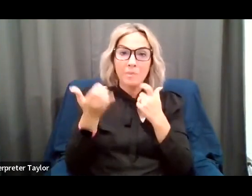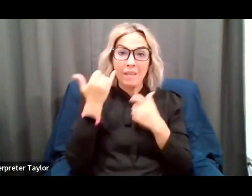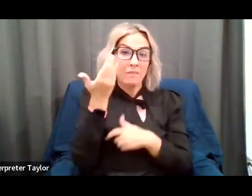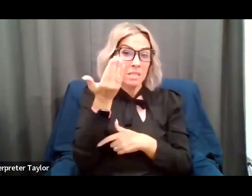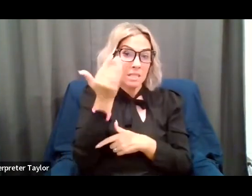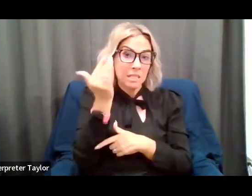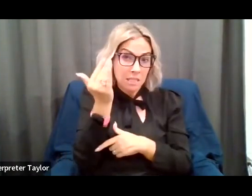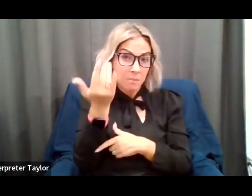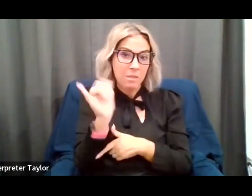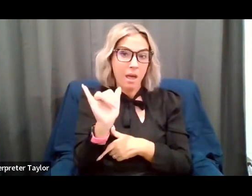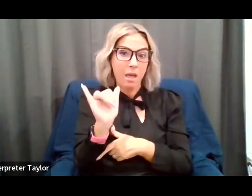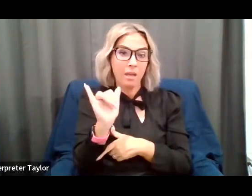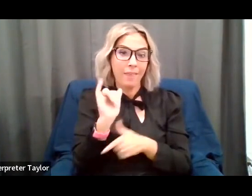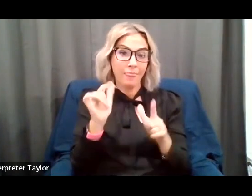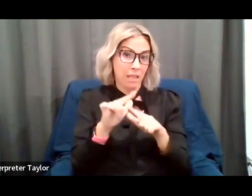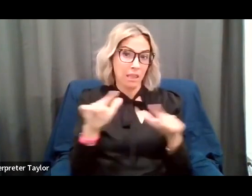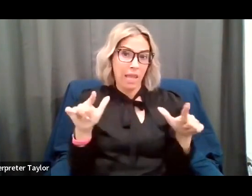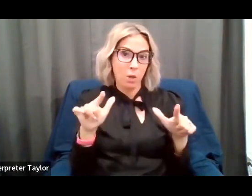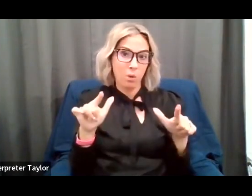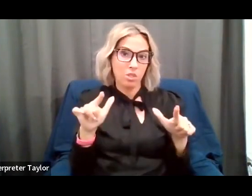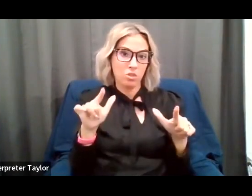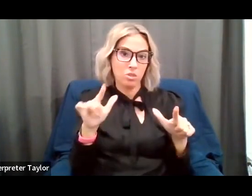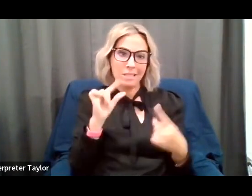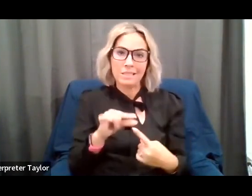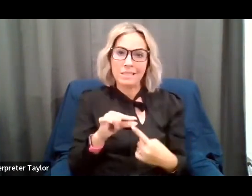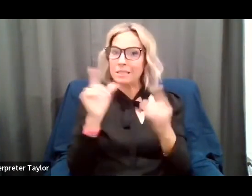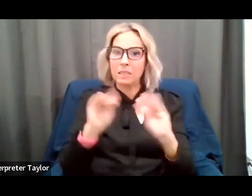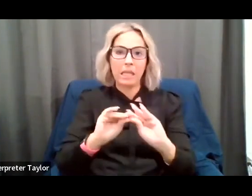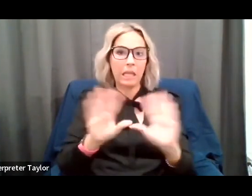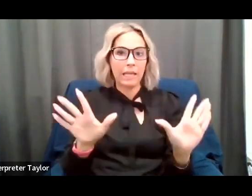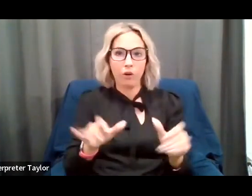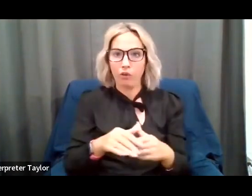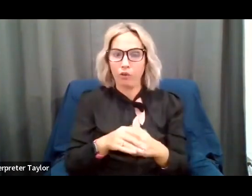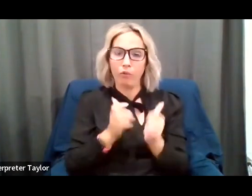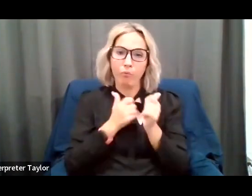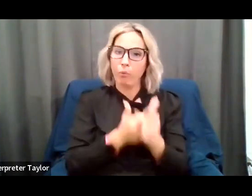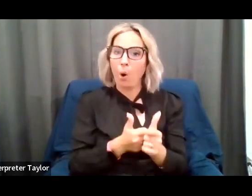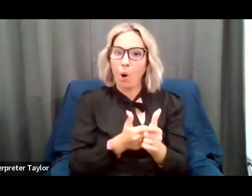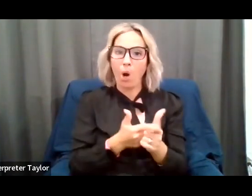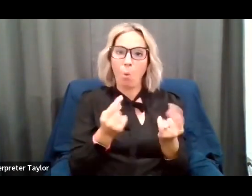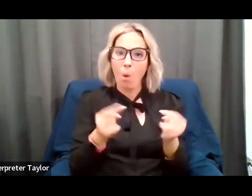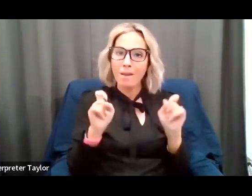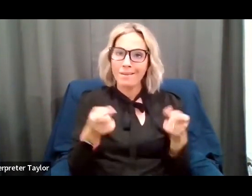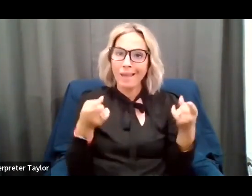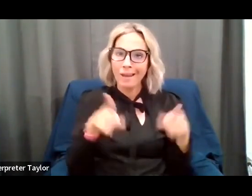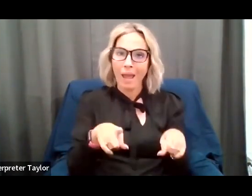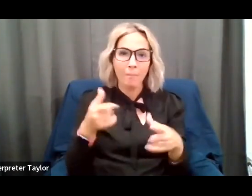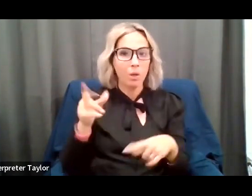me that the language is exceptionally clear regarding what should occur in which did not occur.